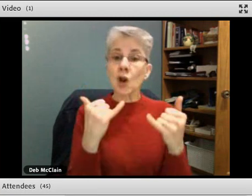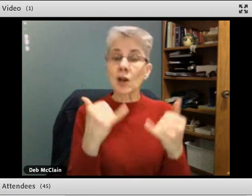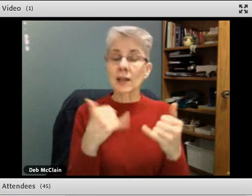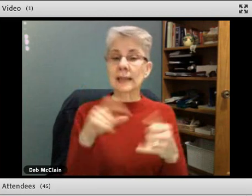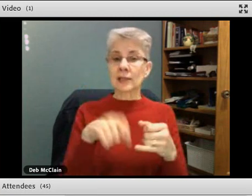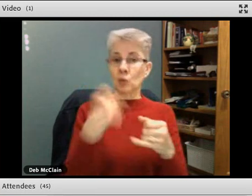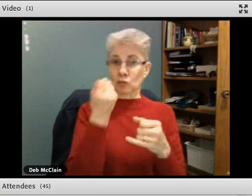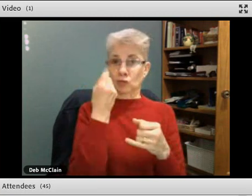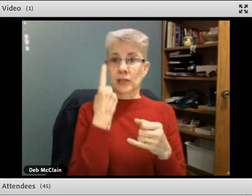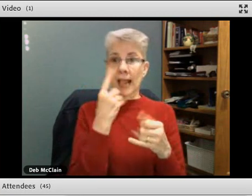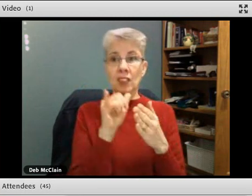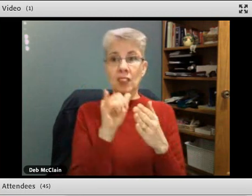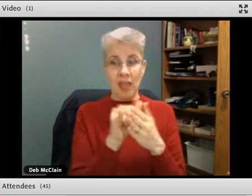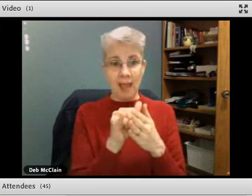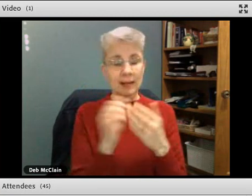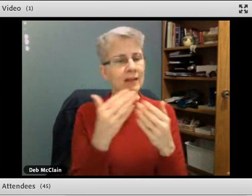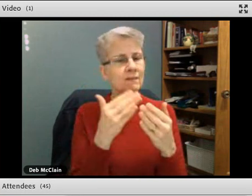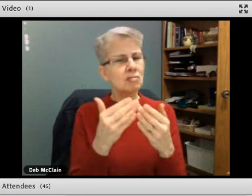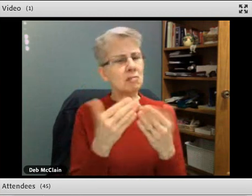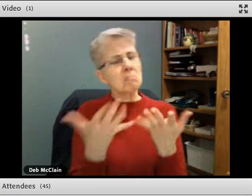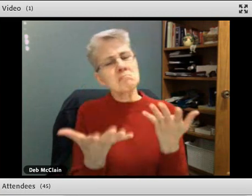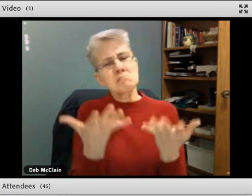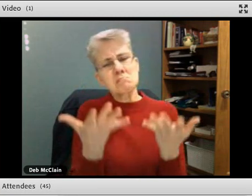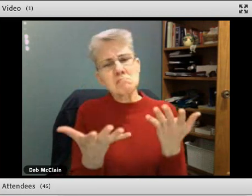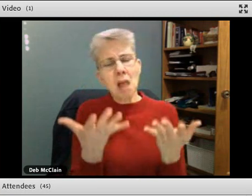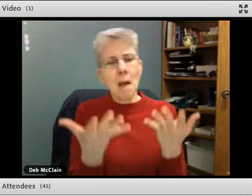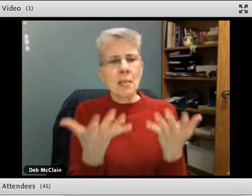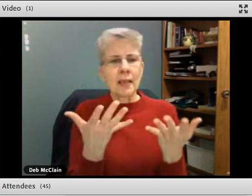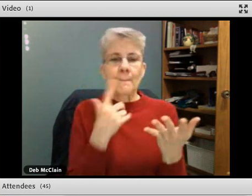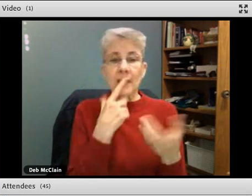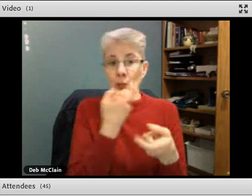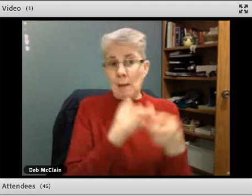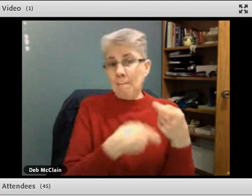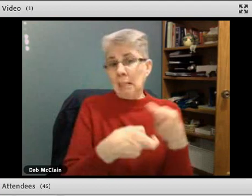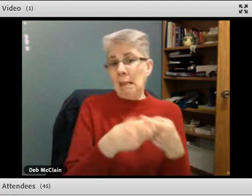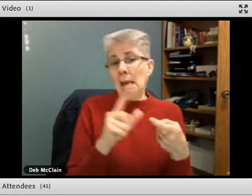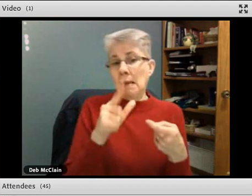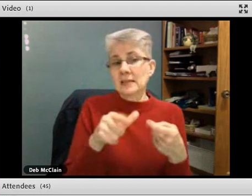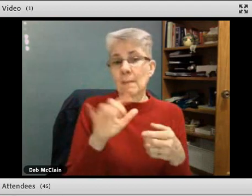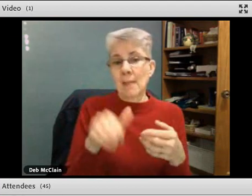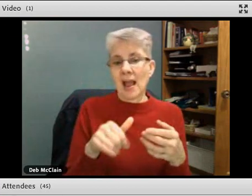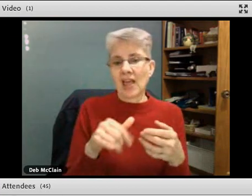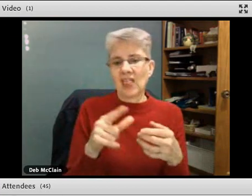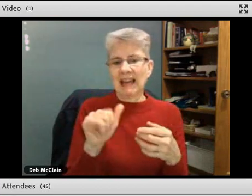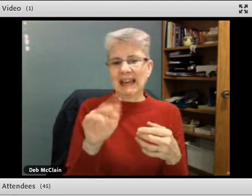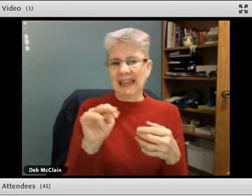Even though it's probably going to be replaced by this linked data concept